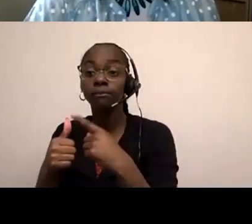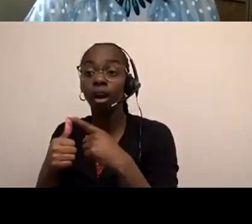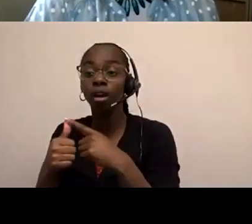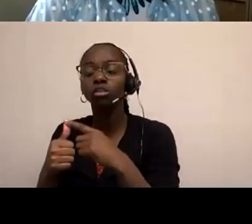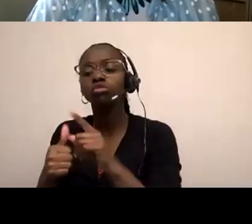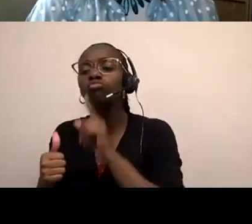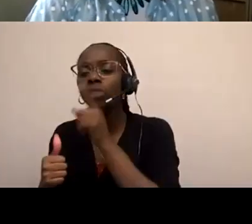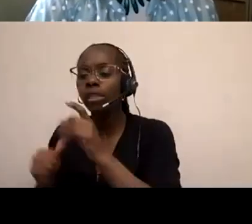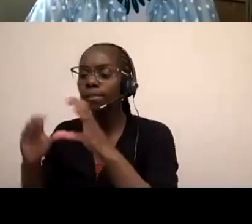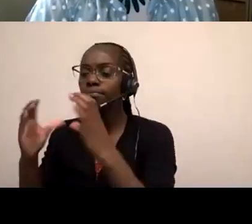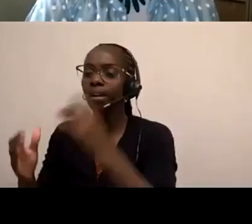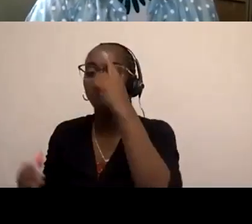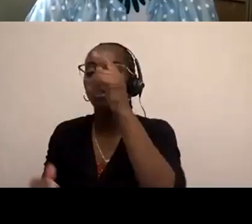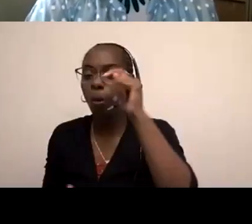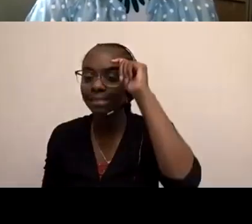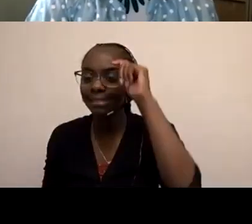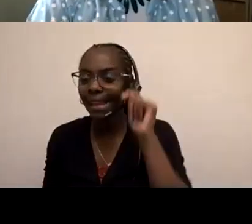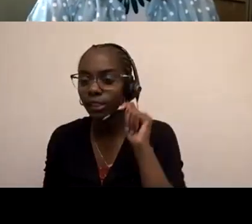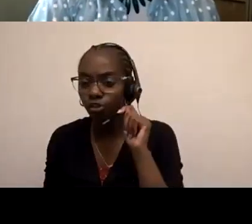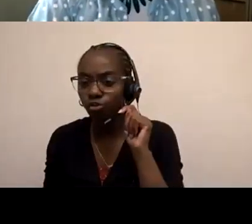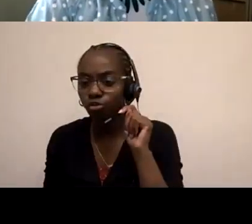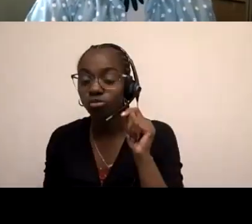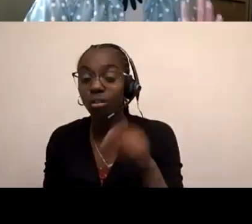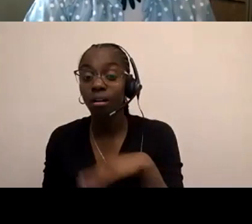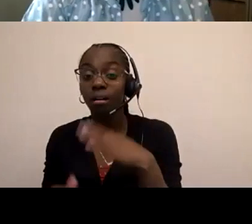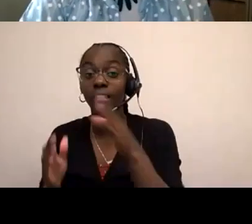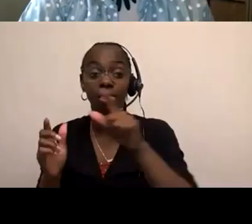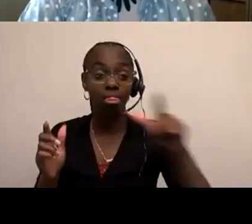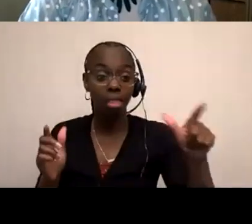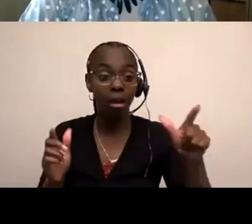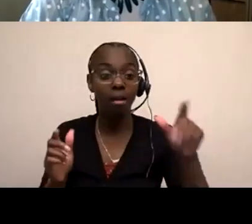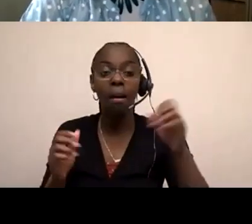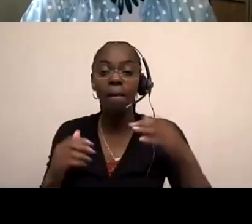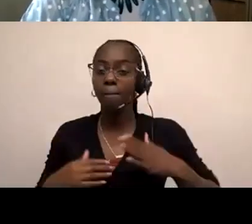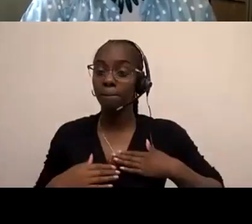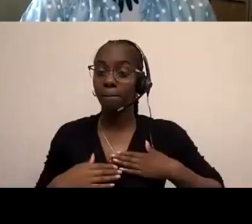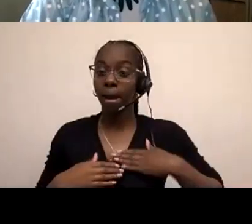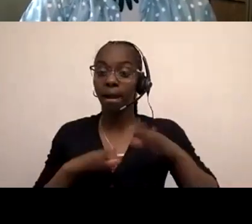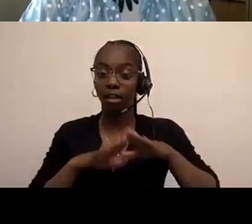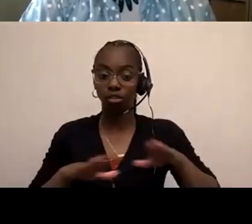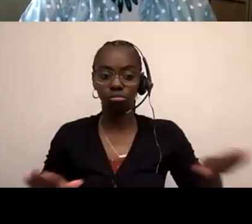TEENAGERS. SO ON THE LEFT I HAVE MY CHILD CAN INDEPENDENTLY MANAGE THEIR DAY WITHOUT